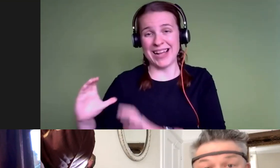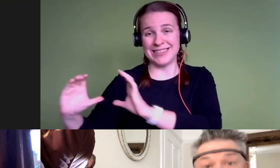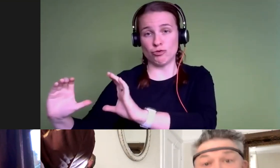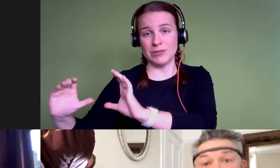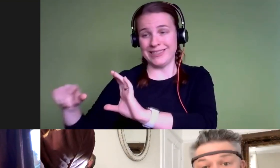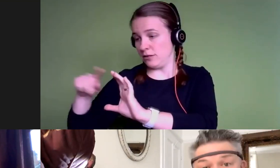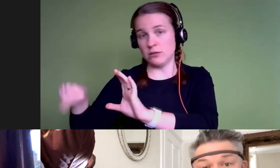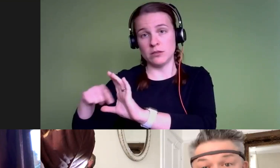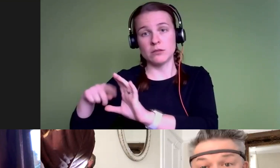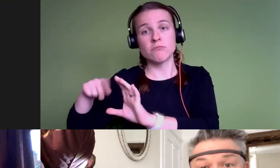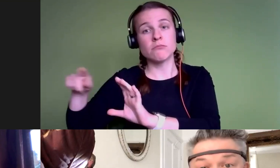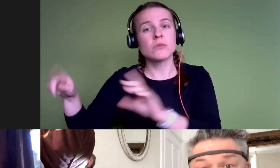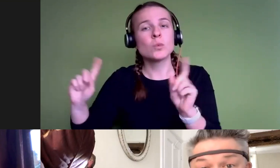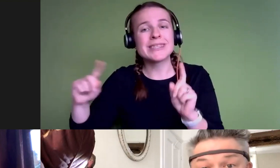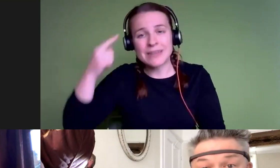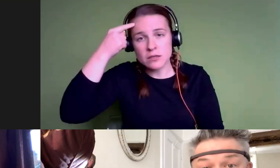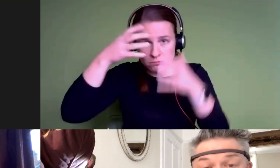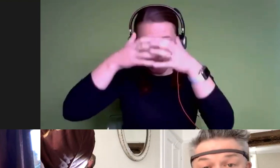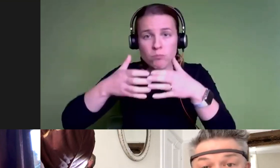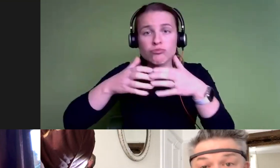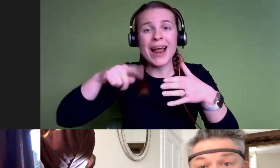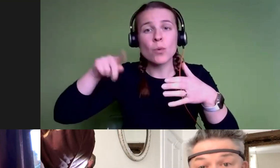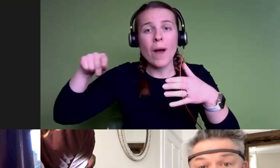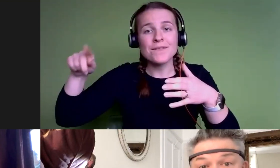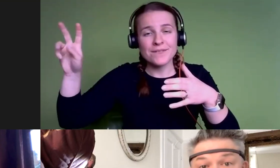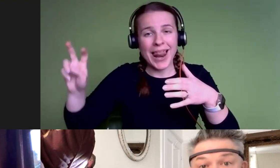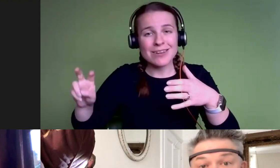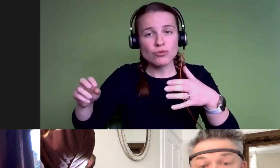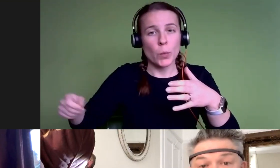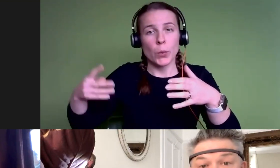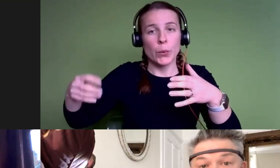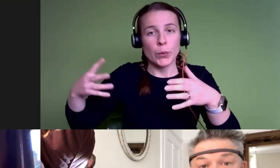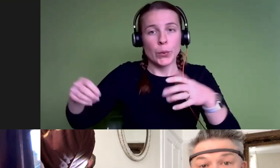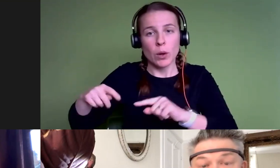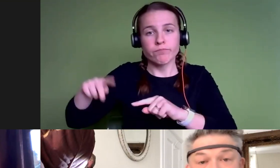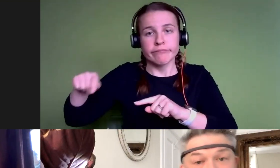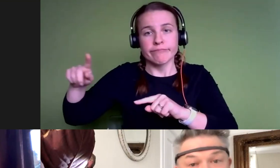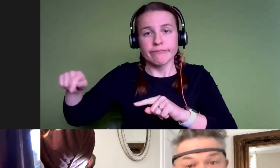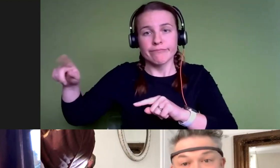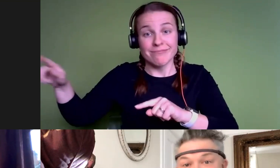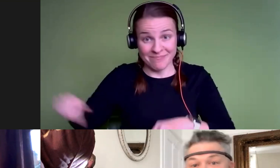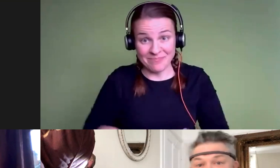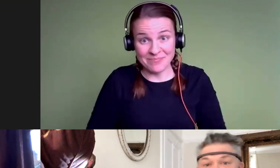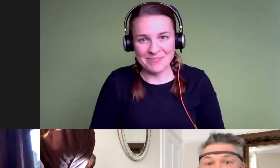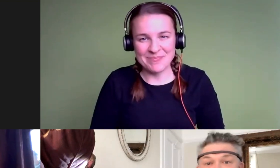headband, not as a fashion statement, but next to me on my right, there is a